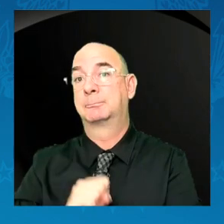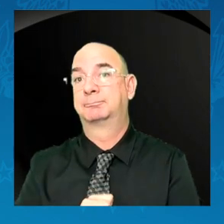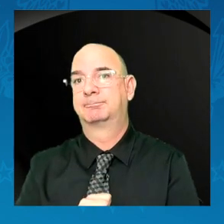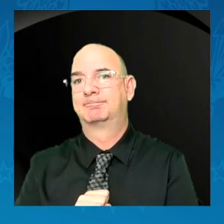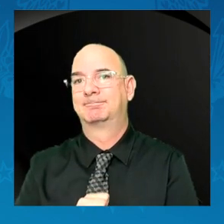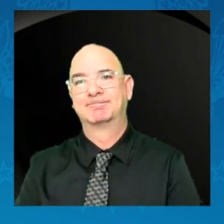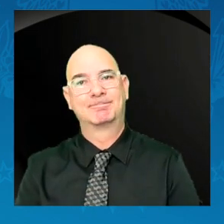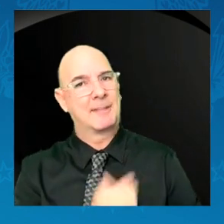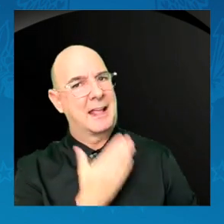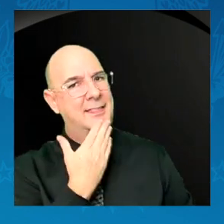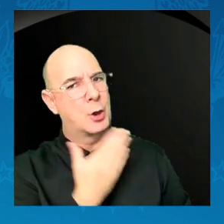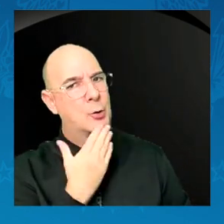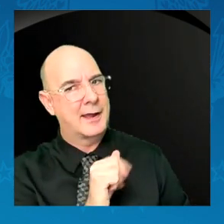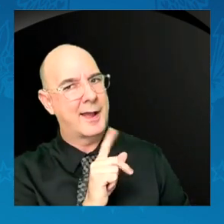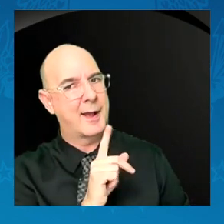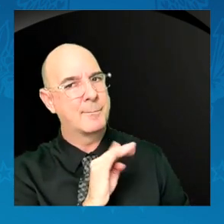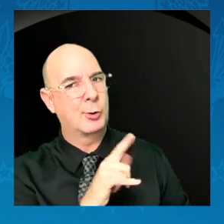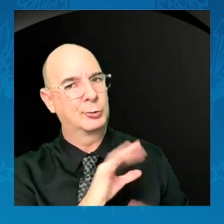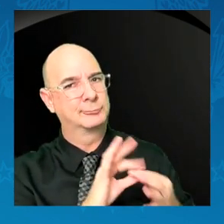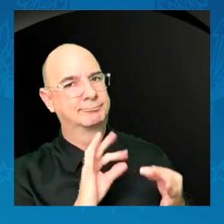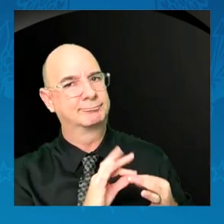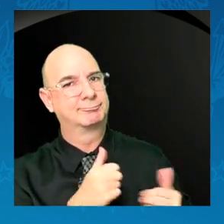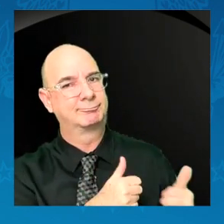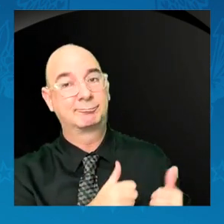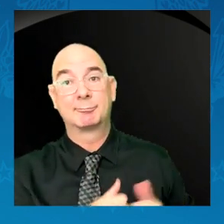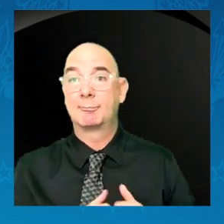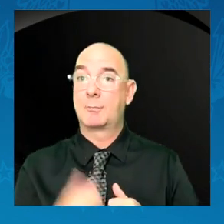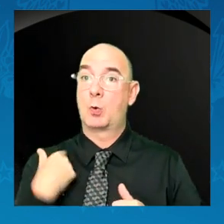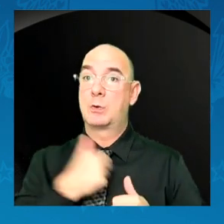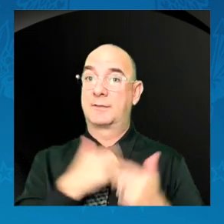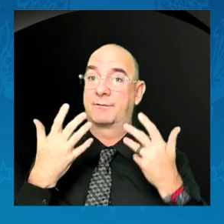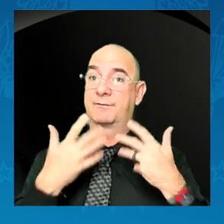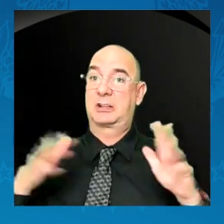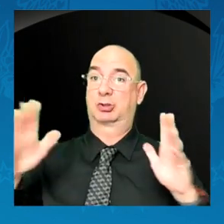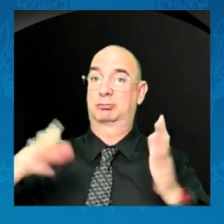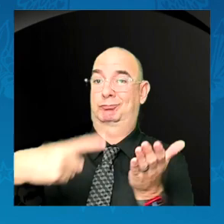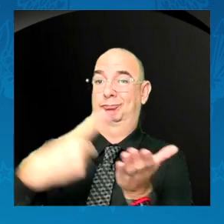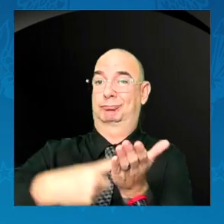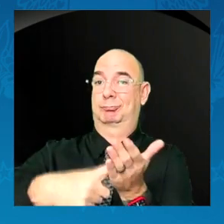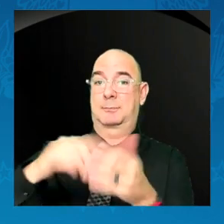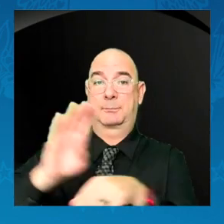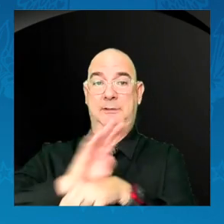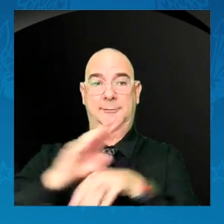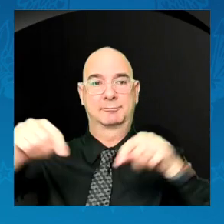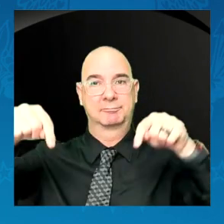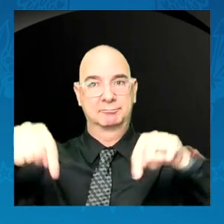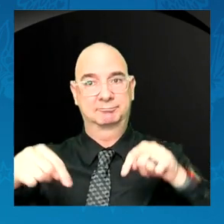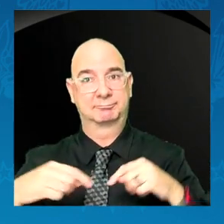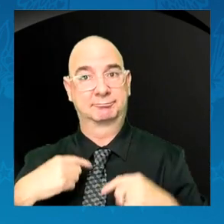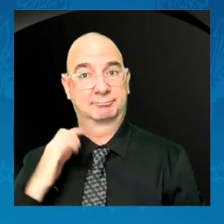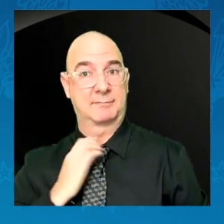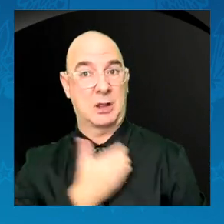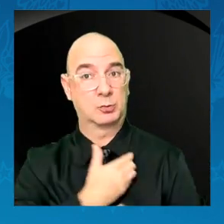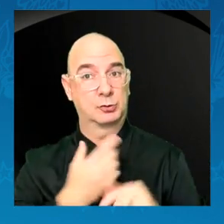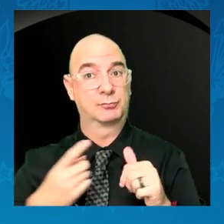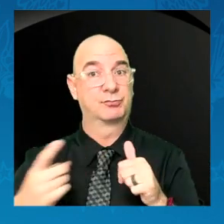Well, we have concluded the business of this meeting again as our inaugural meeting with many areas of Priority,